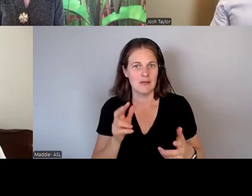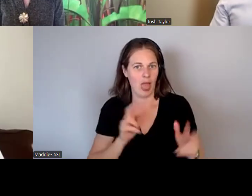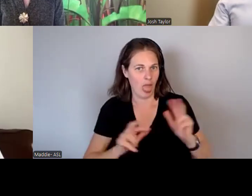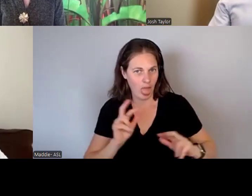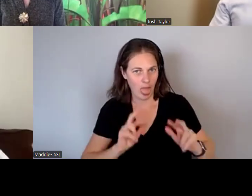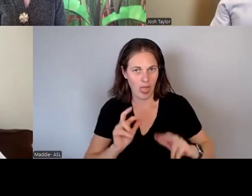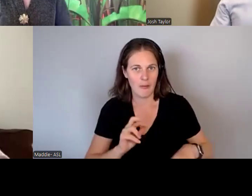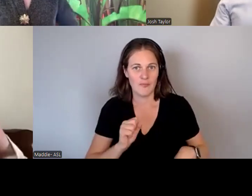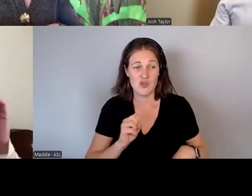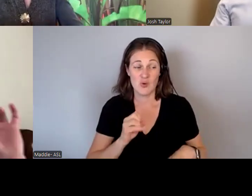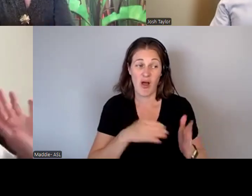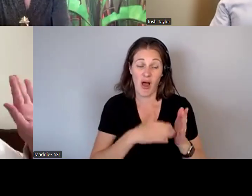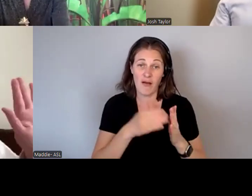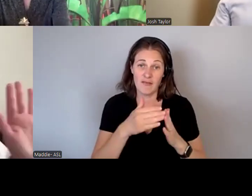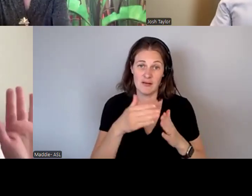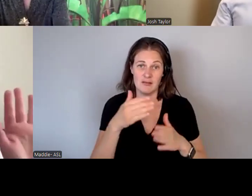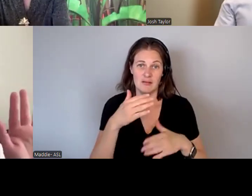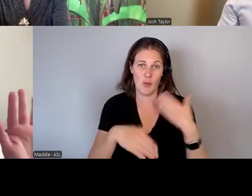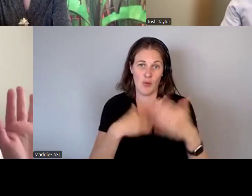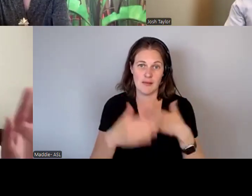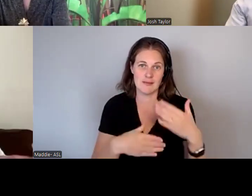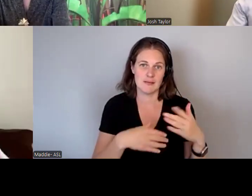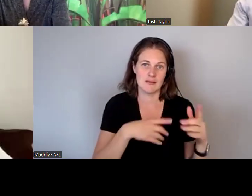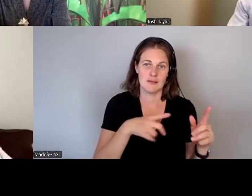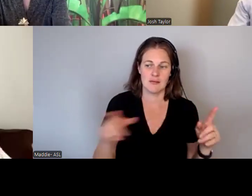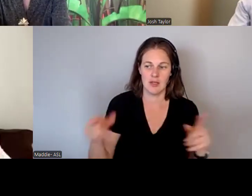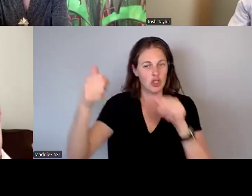is post a job posting,